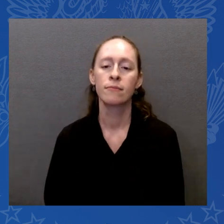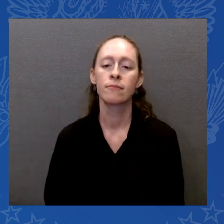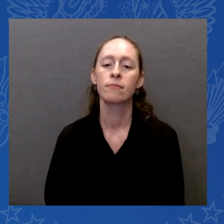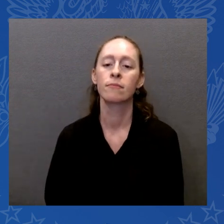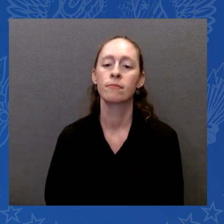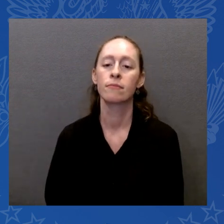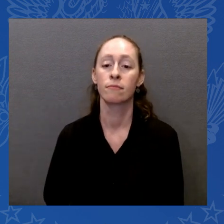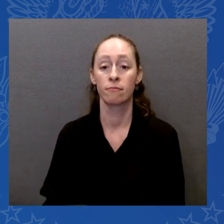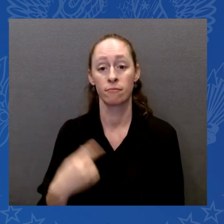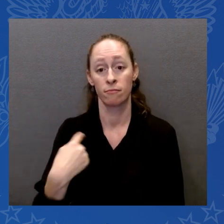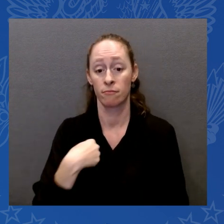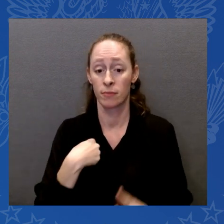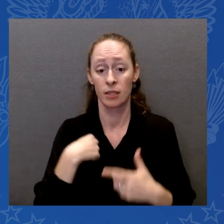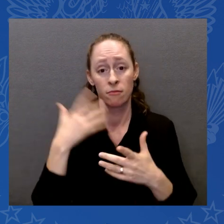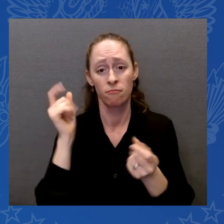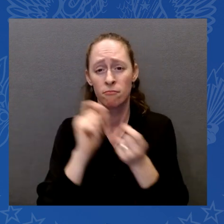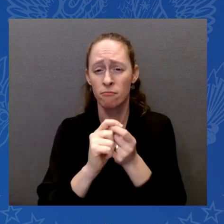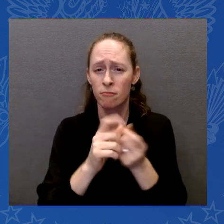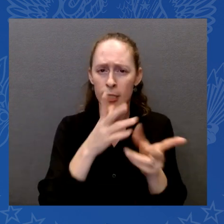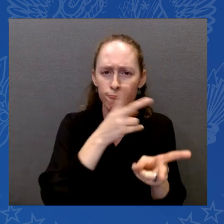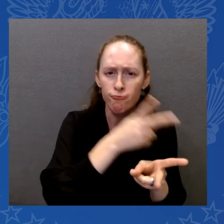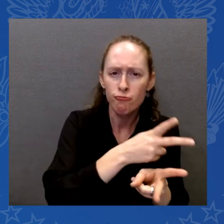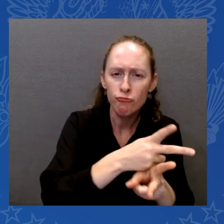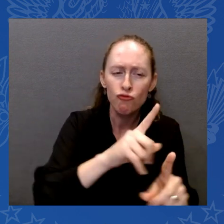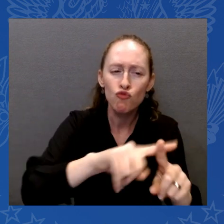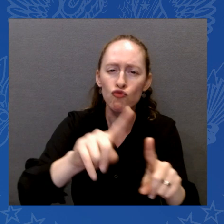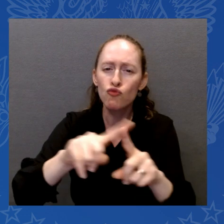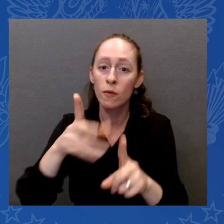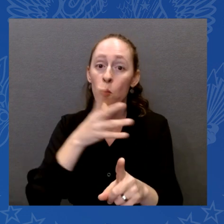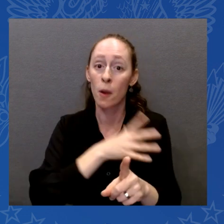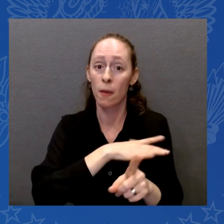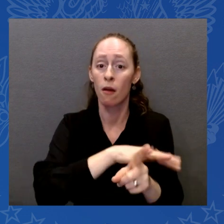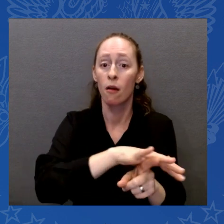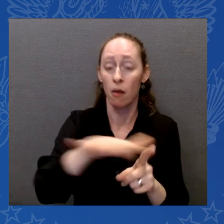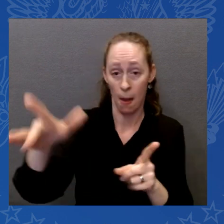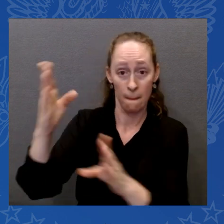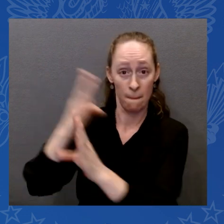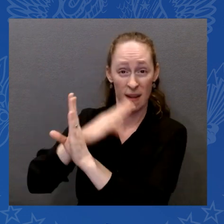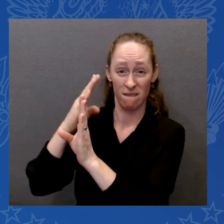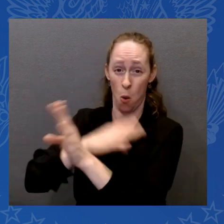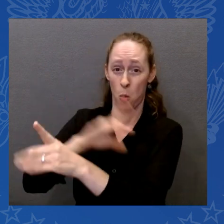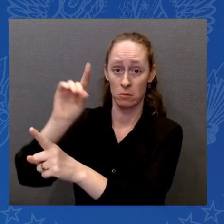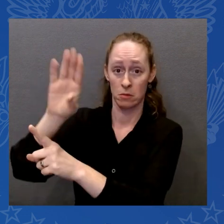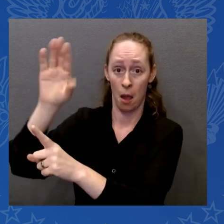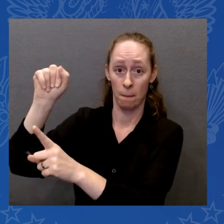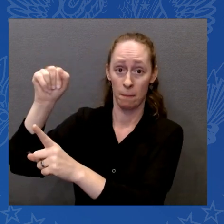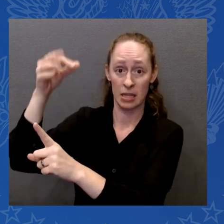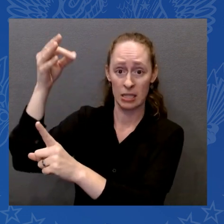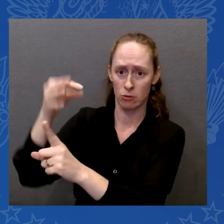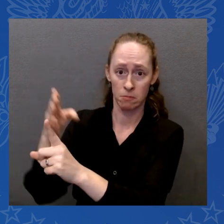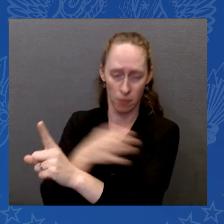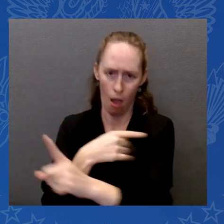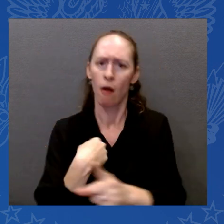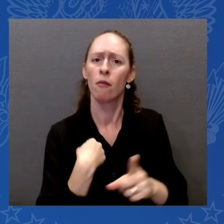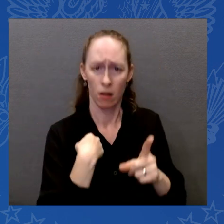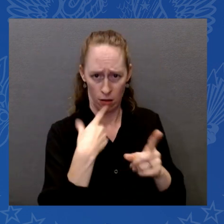Prior to Dobbs, I was also an abortion provider in Sheboygan at one of only four abortion clinics,